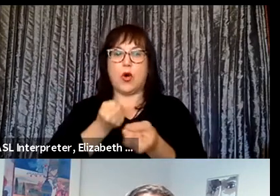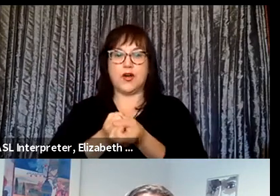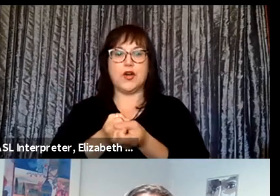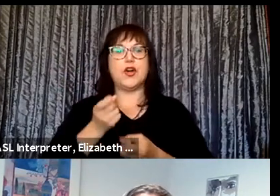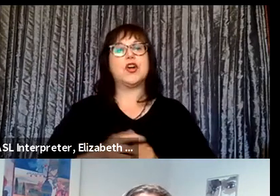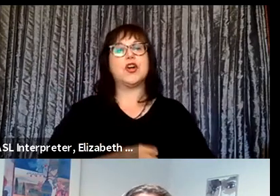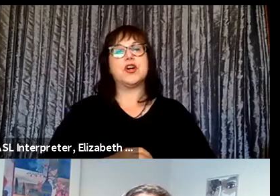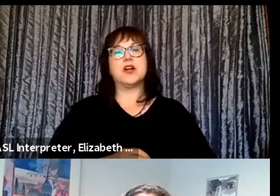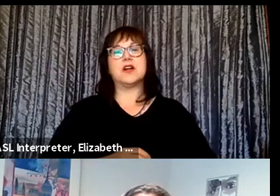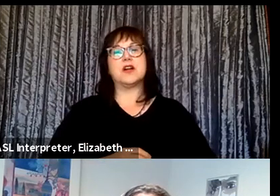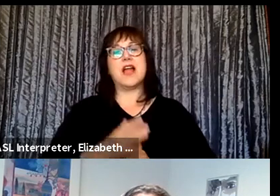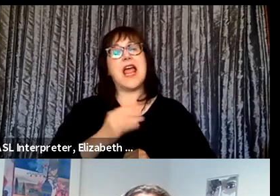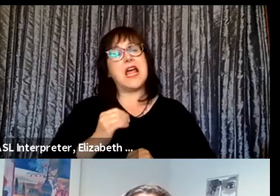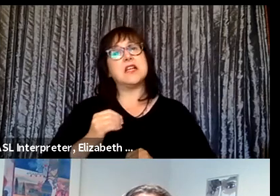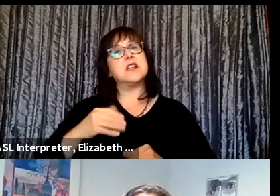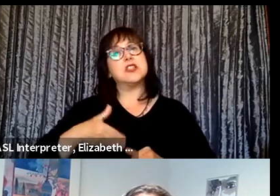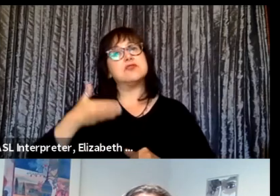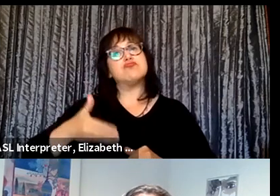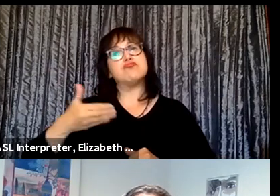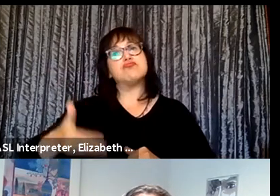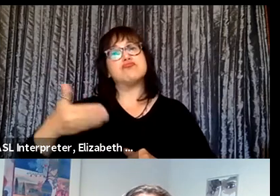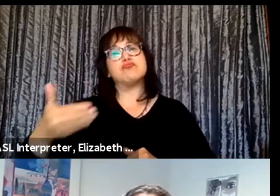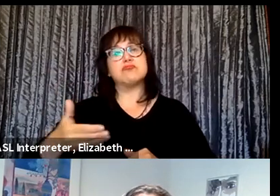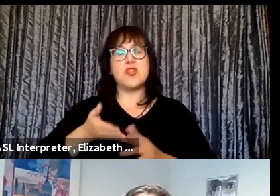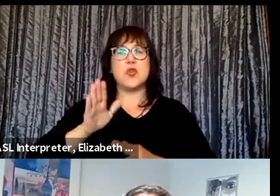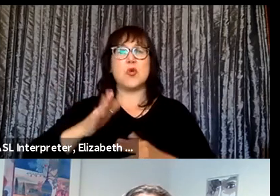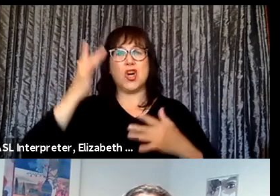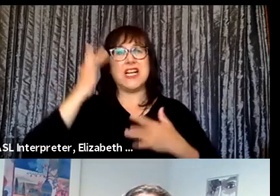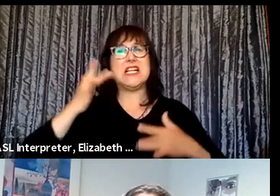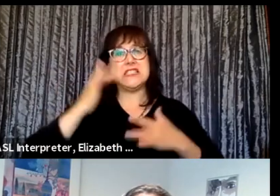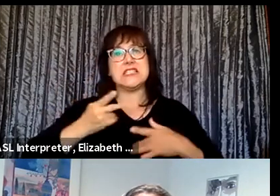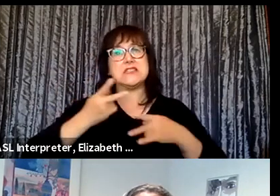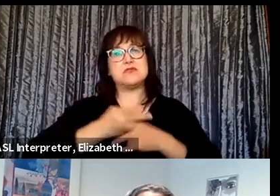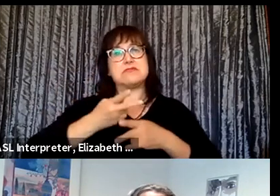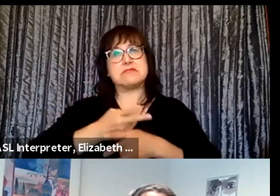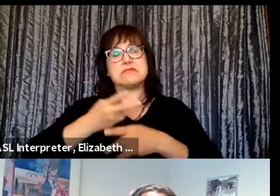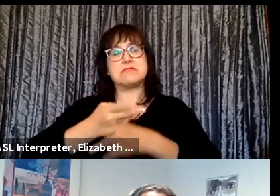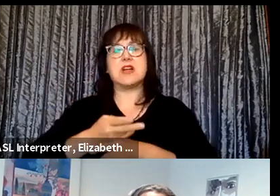And I think as time went on through her illness, as it progressed, you know, we, I started to,